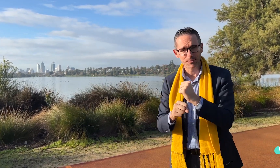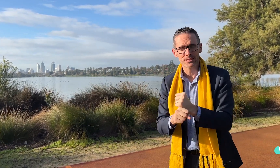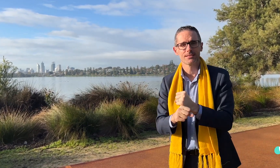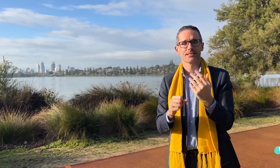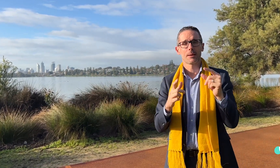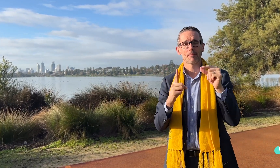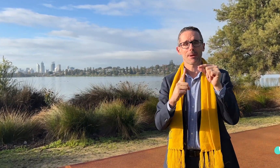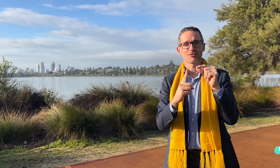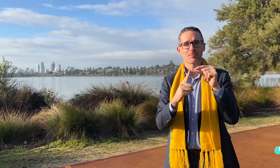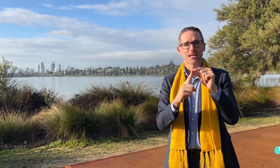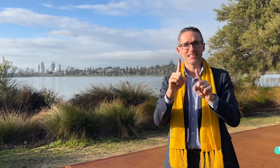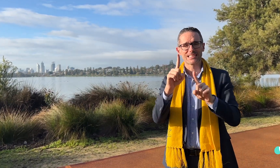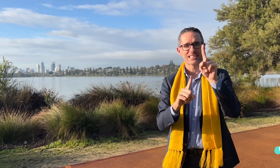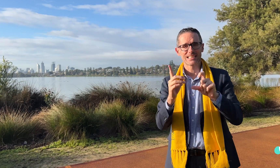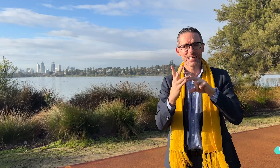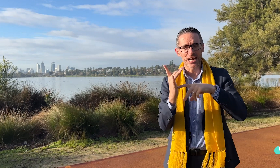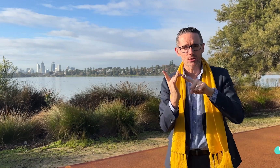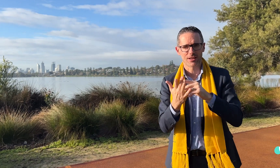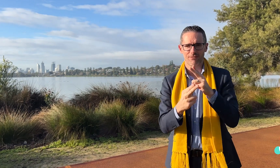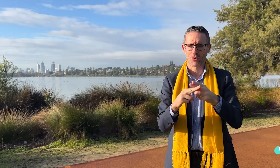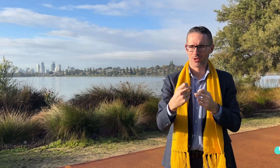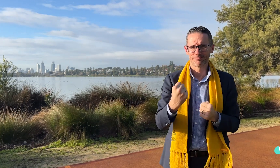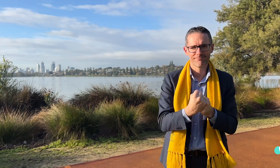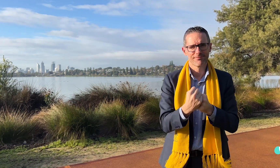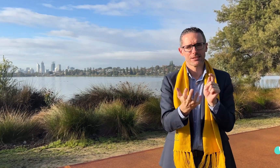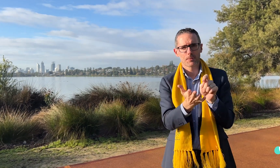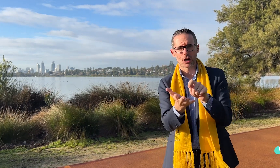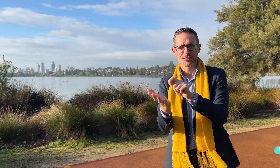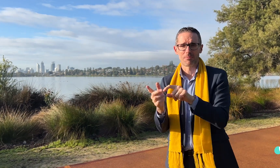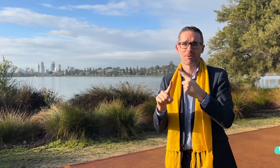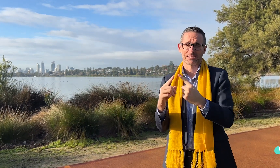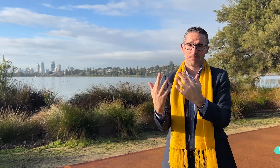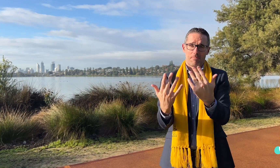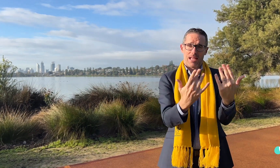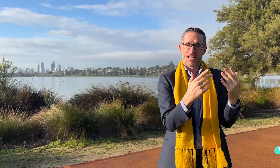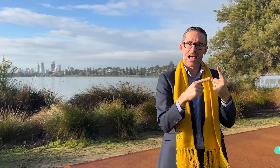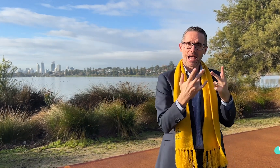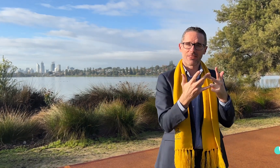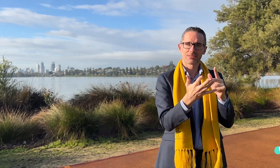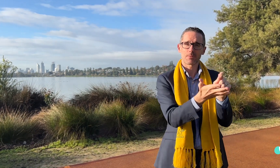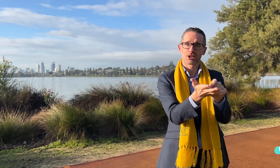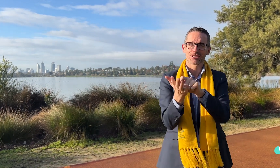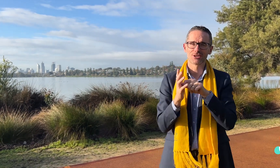and Parramatta City Council for their support and sponsorship, as well as the other sponsors.